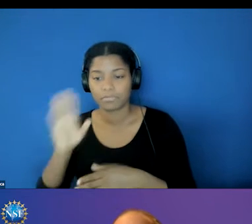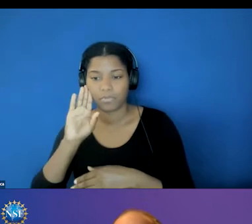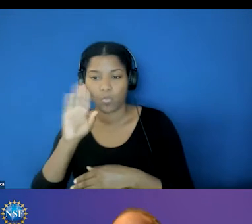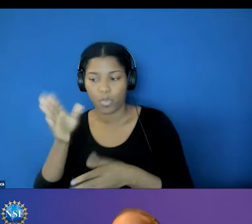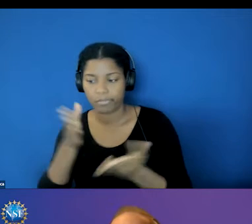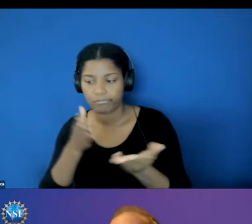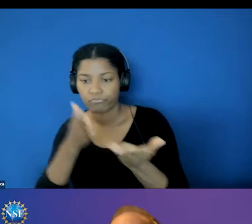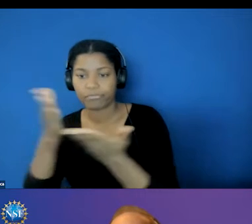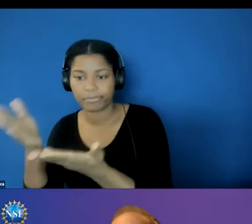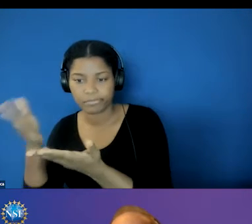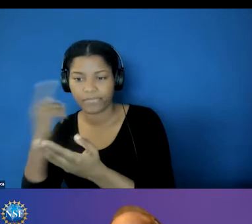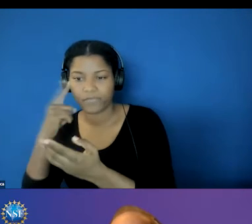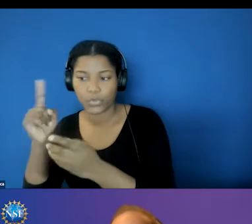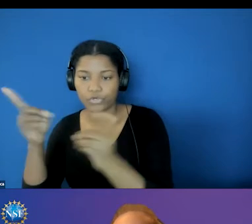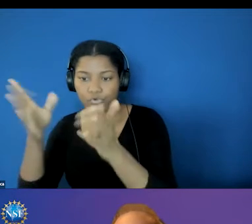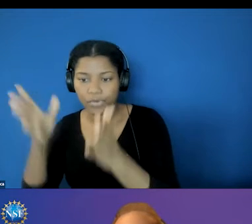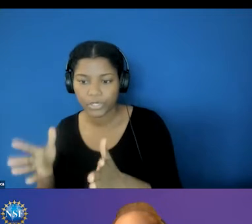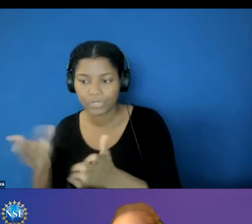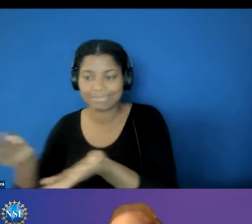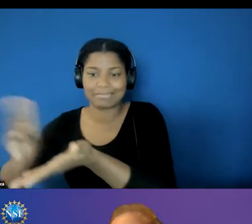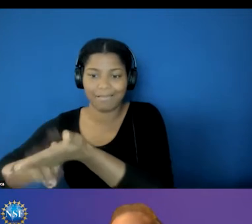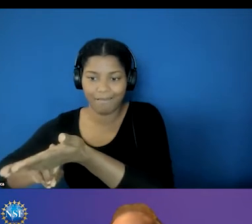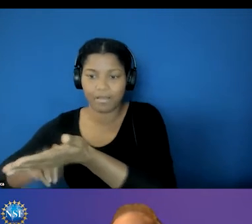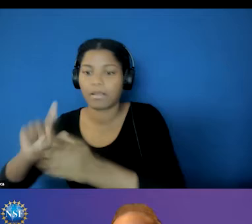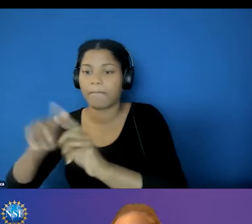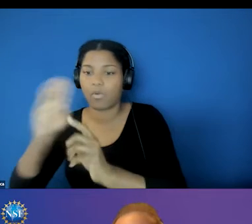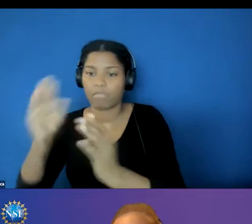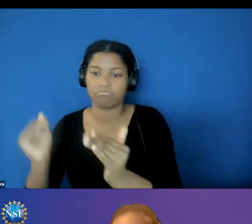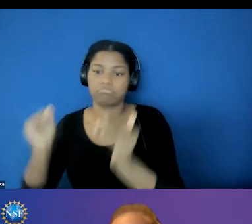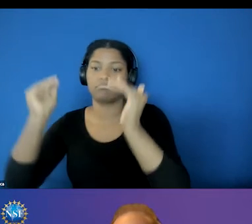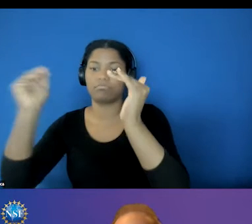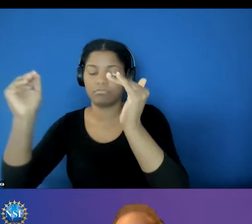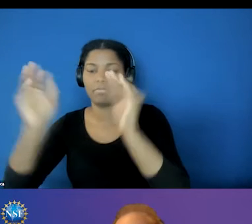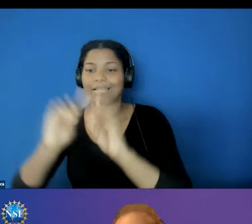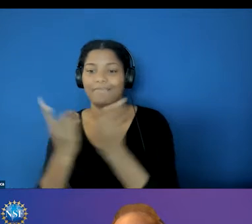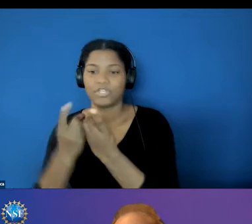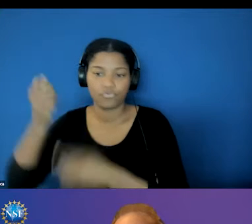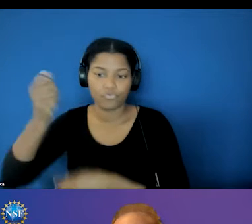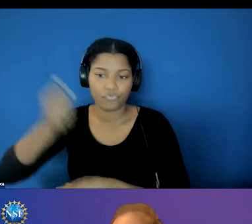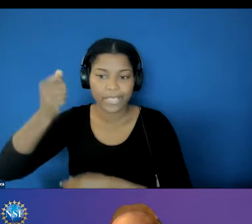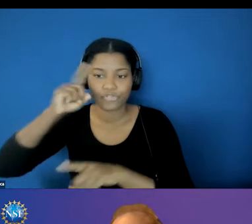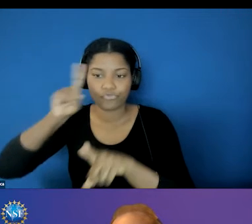and division directors sign-off, but it goes to our Division of Grants and Agreements. So, there's a long process,